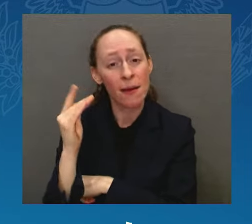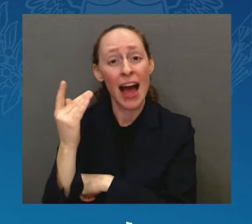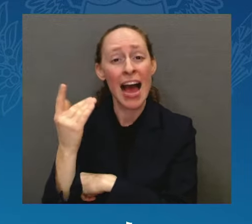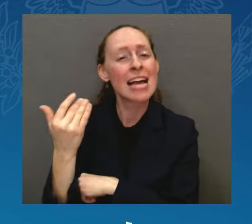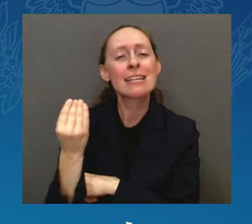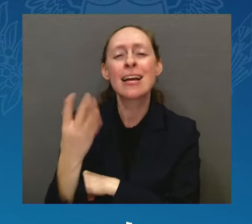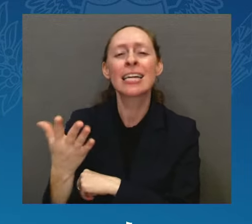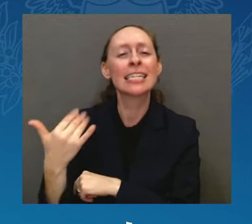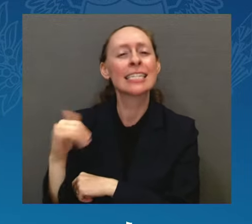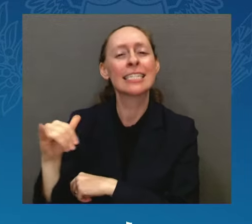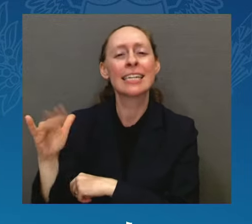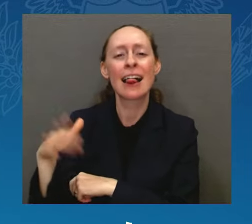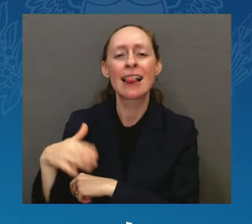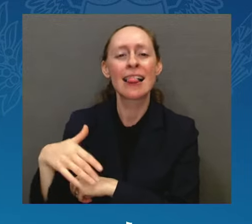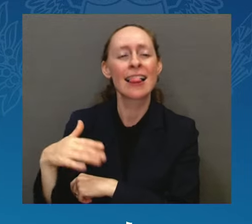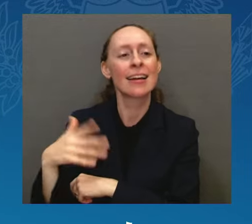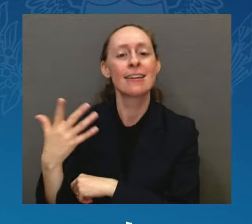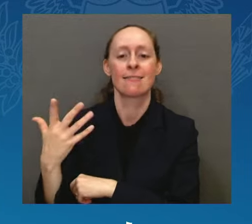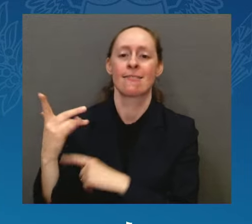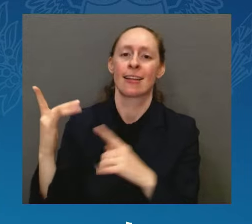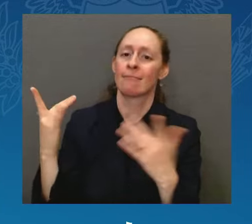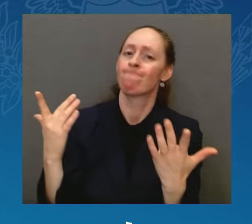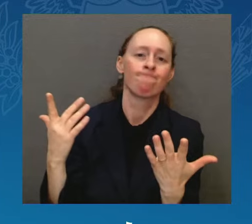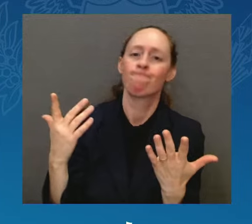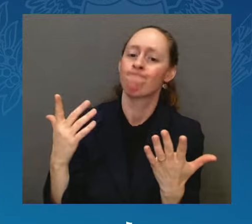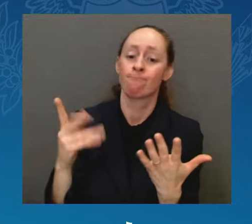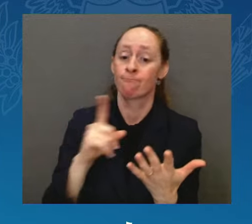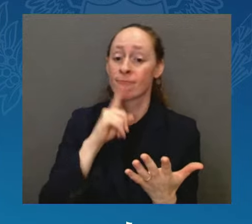who attempt to distract and divide us as a nation.